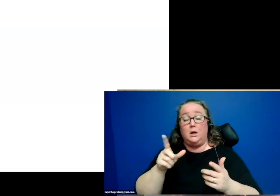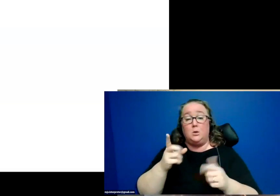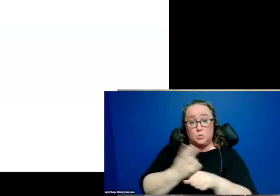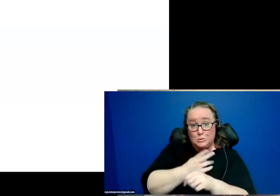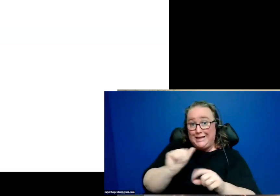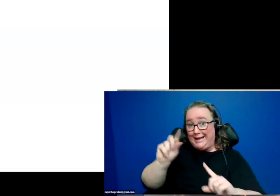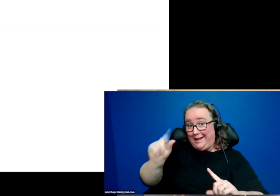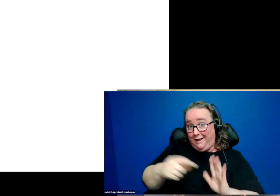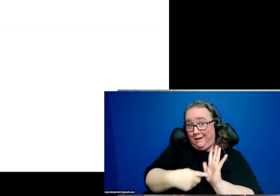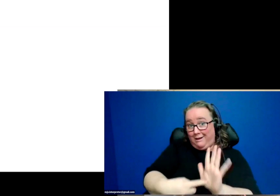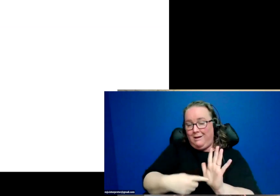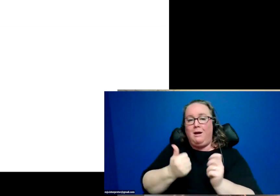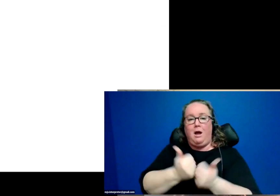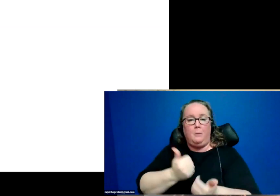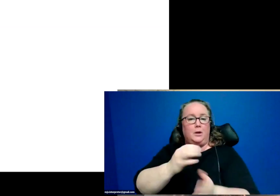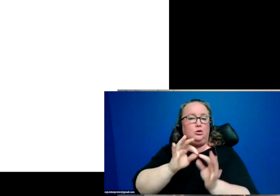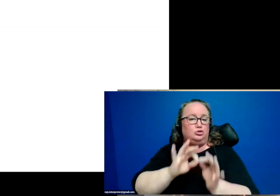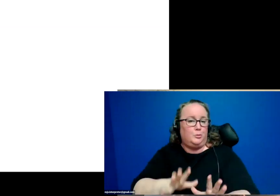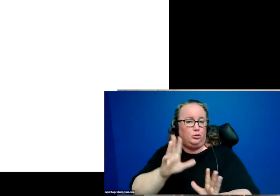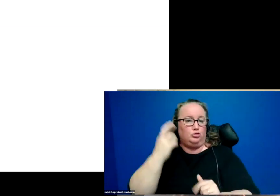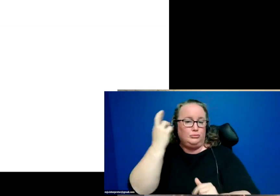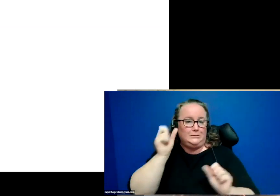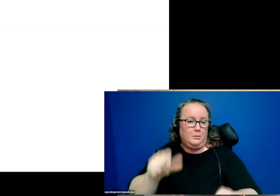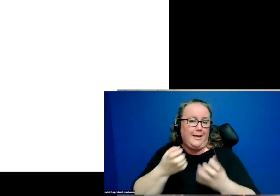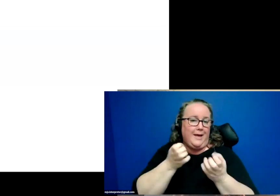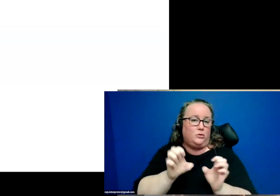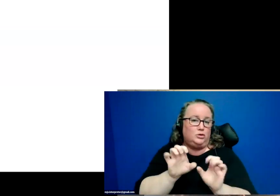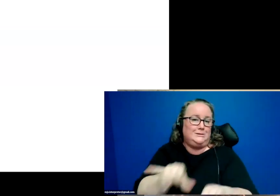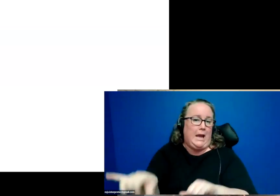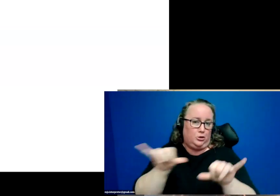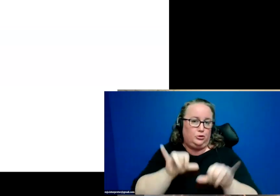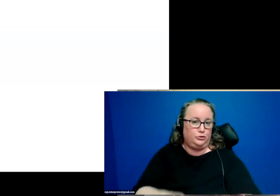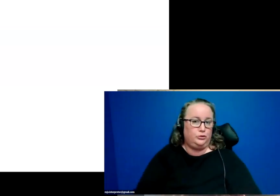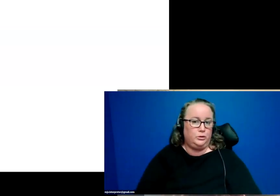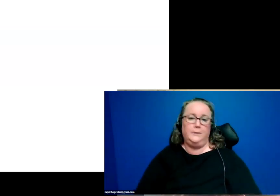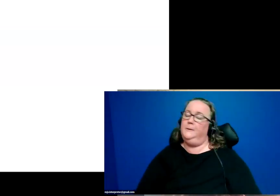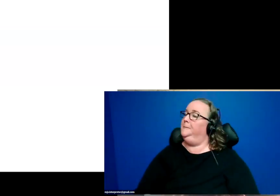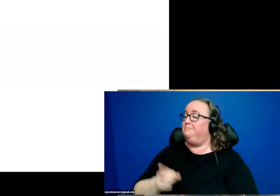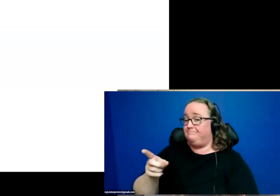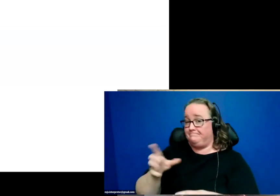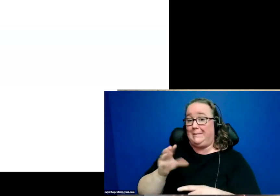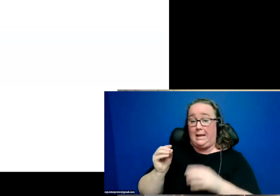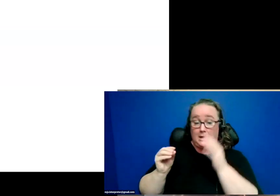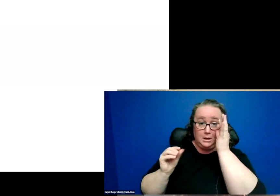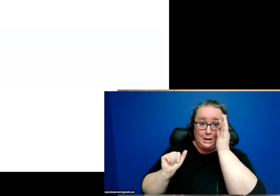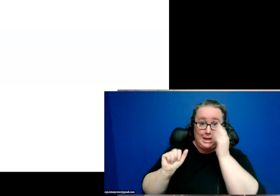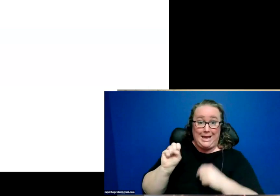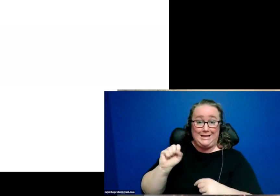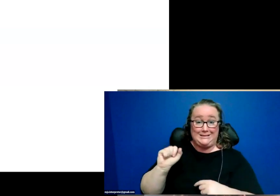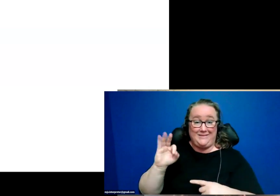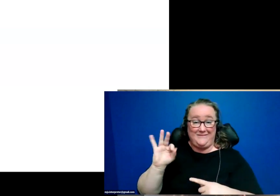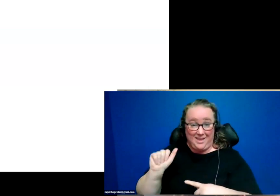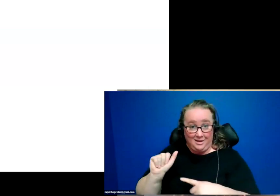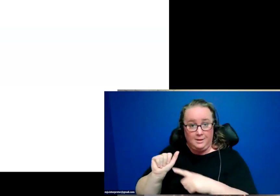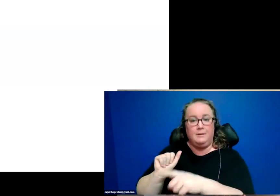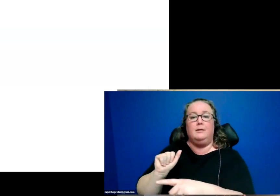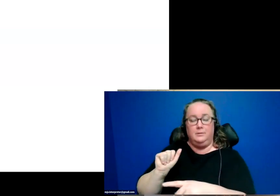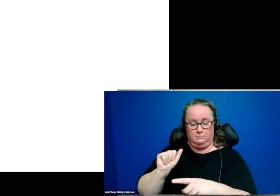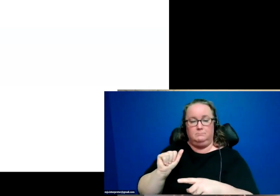interpret the reasonable efforts standard. And the Adoption Safe Families Act, the ASFA does say, you know,